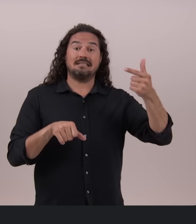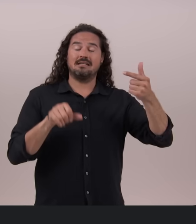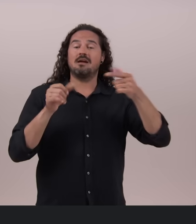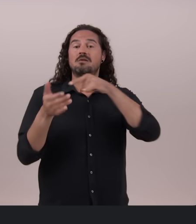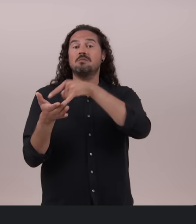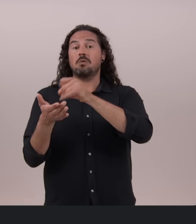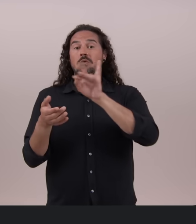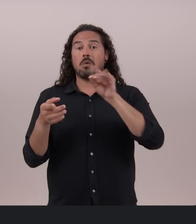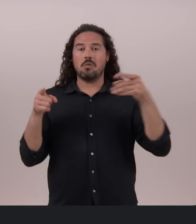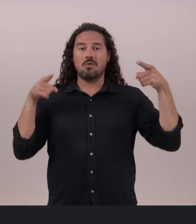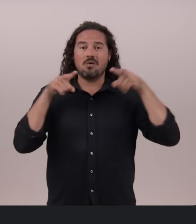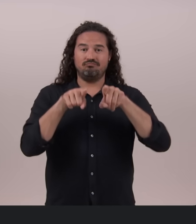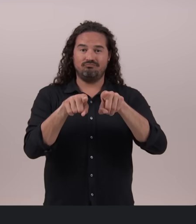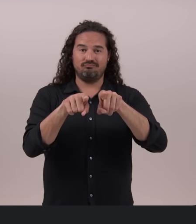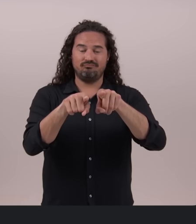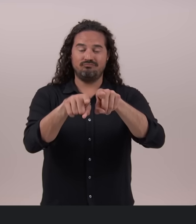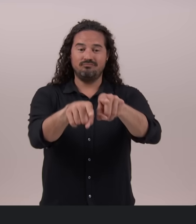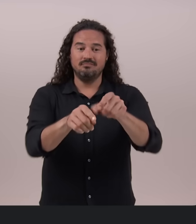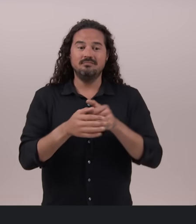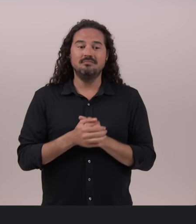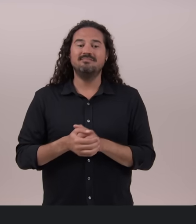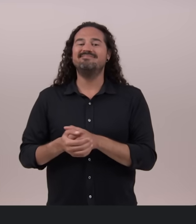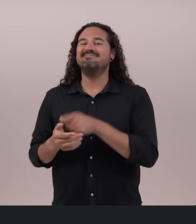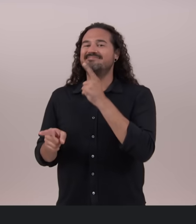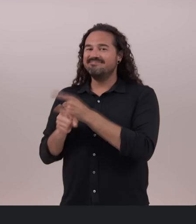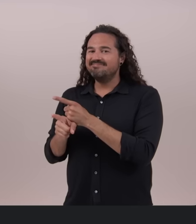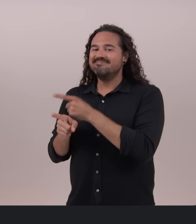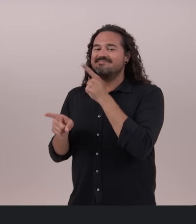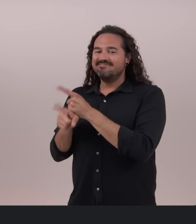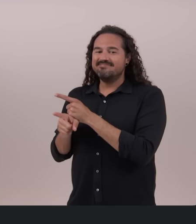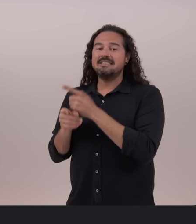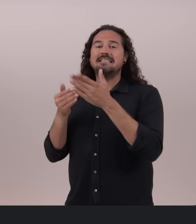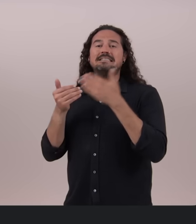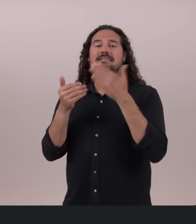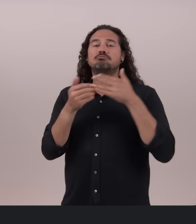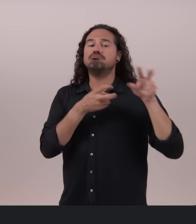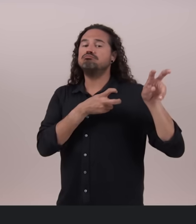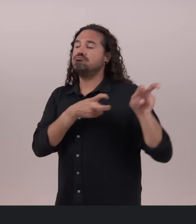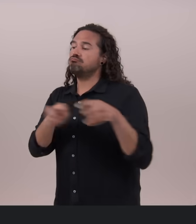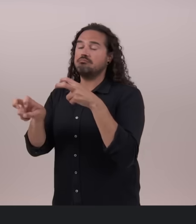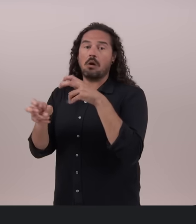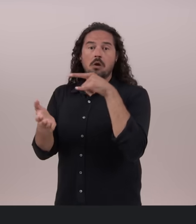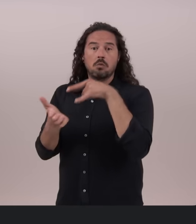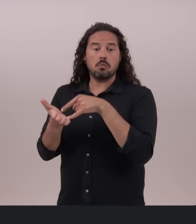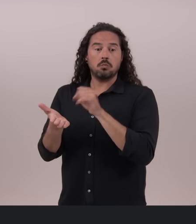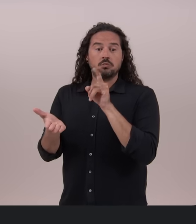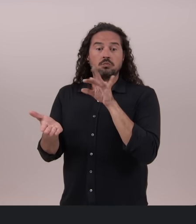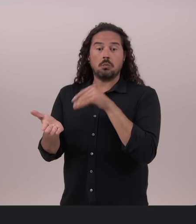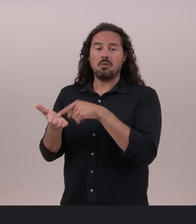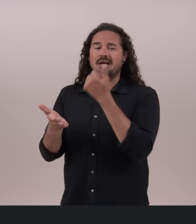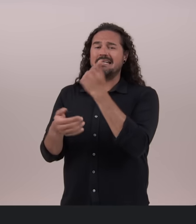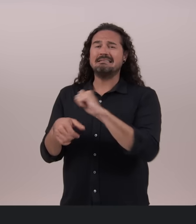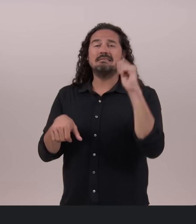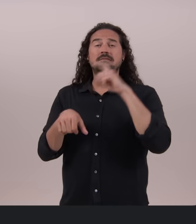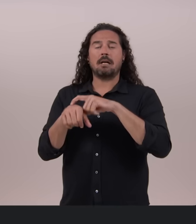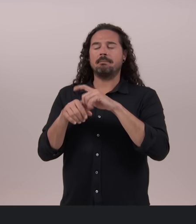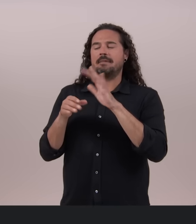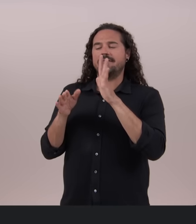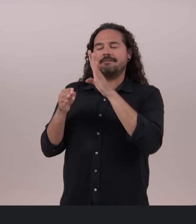That's right, and you can easily transition to Android Studio at any time and get that production-grade polish.